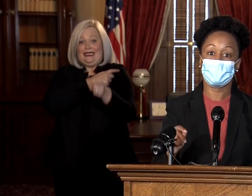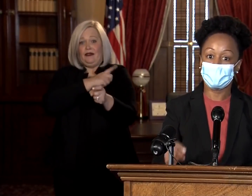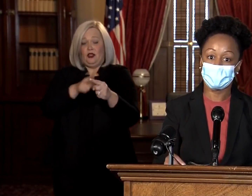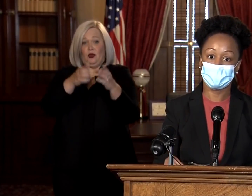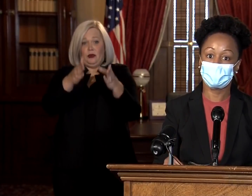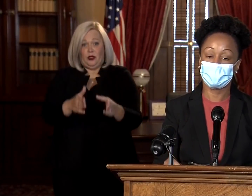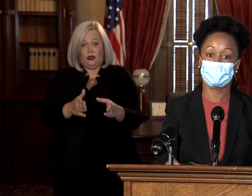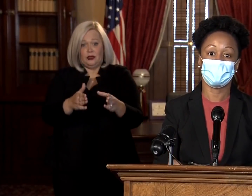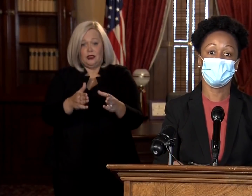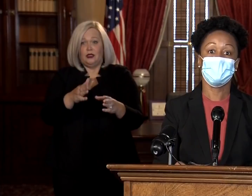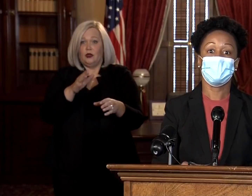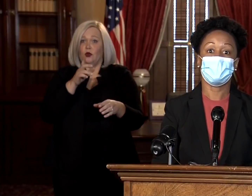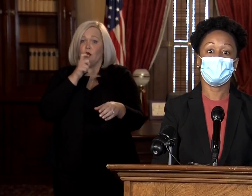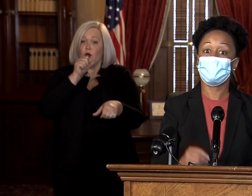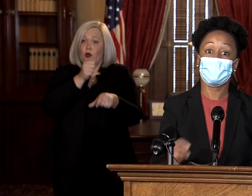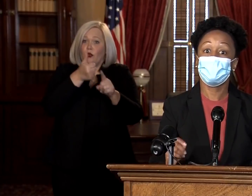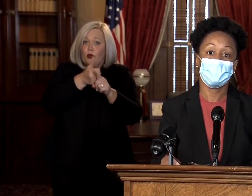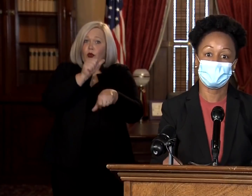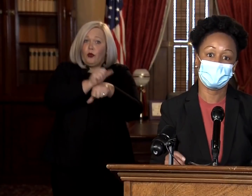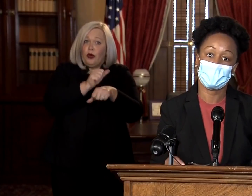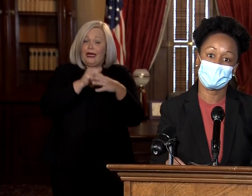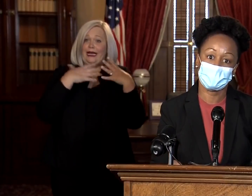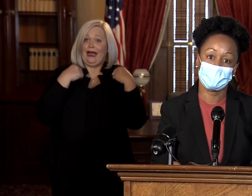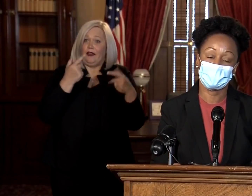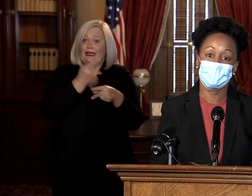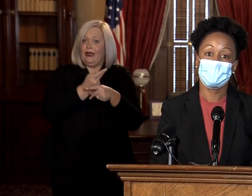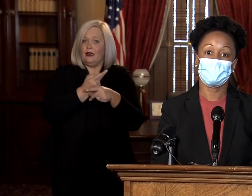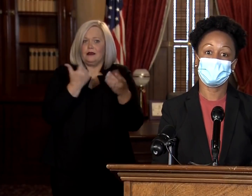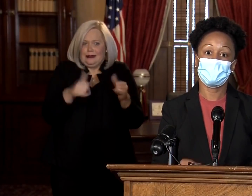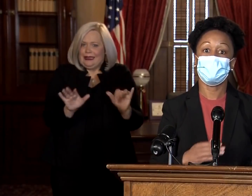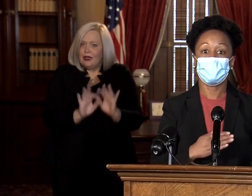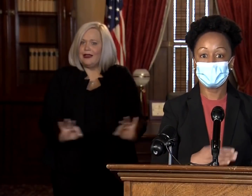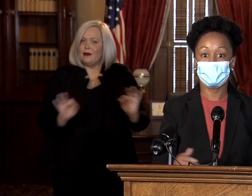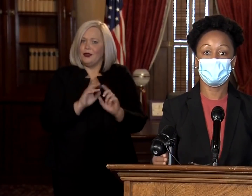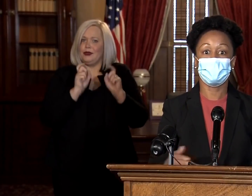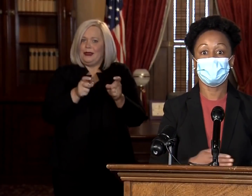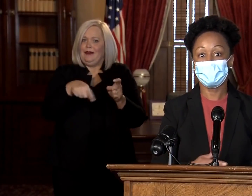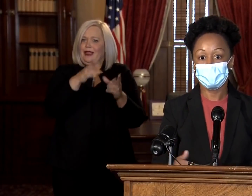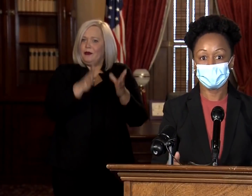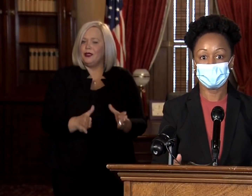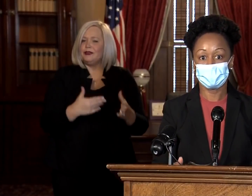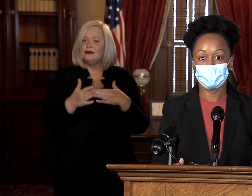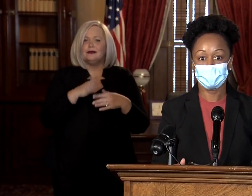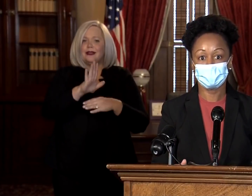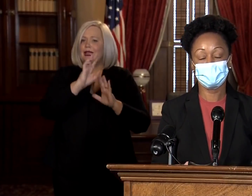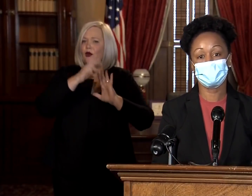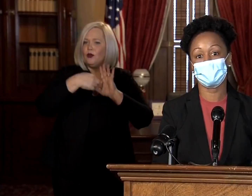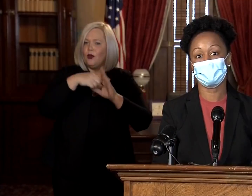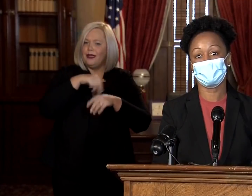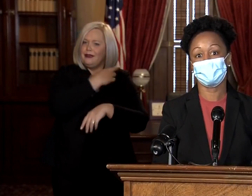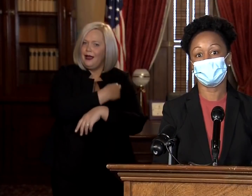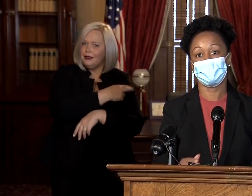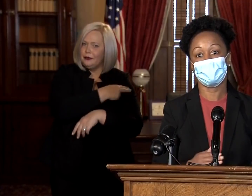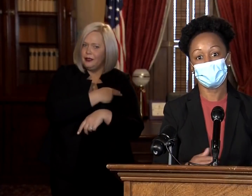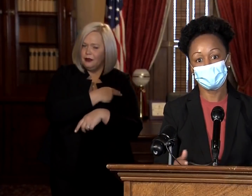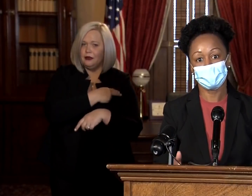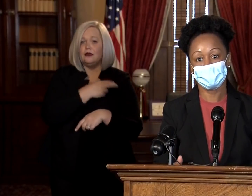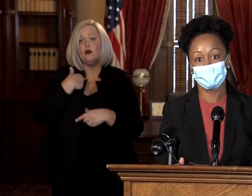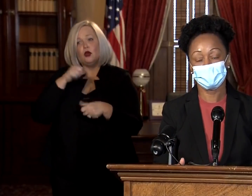and administered as quickly as possible. possible. A Vaccine that is administered A Vaccine that is administered to someone who’s a health care to someone who’s a health care workers is not a wasted Vaccine, workers is not a wasted Vaccine, and so, again, we are working